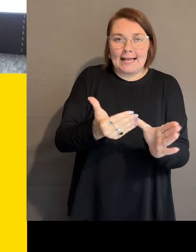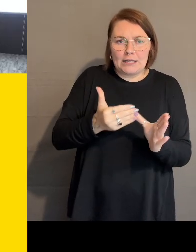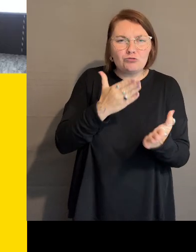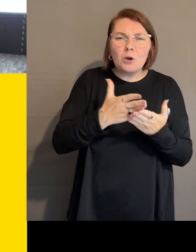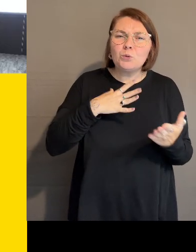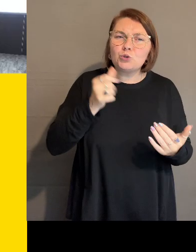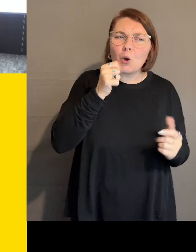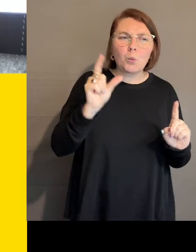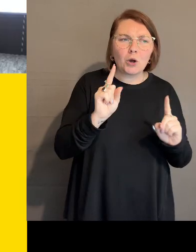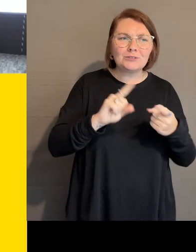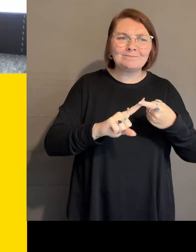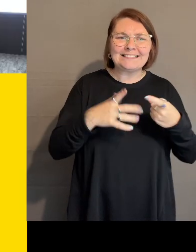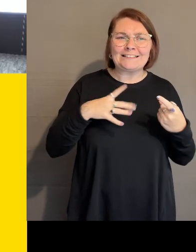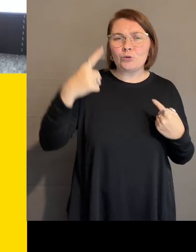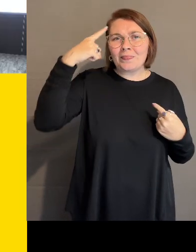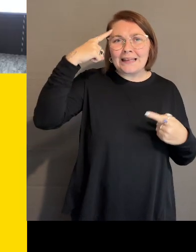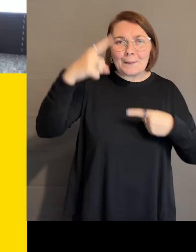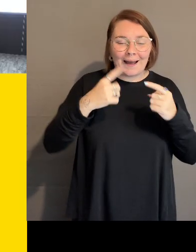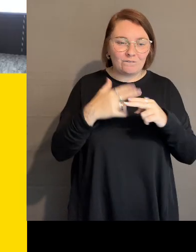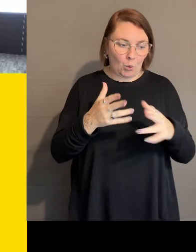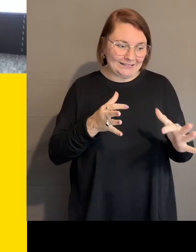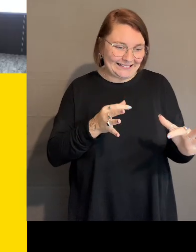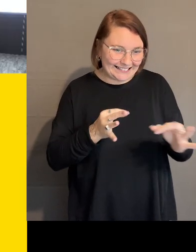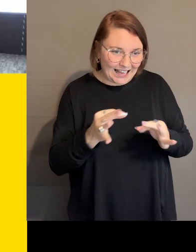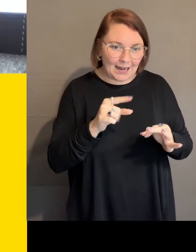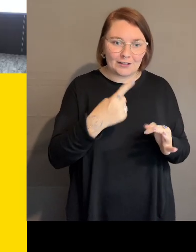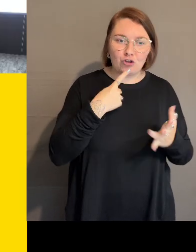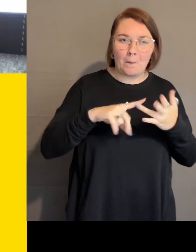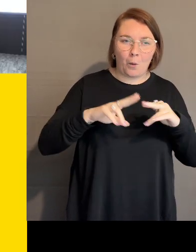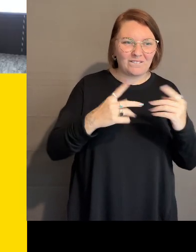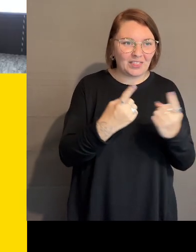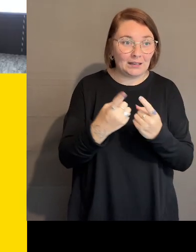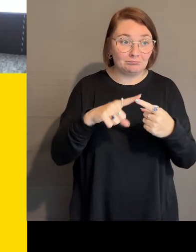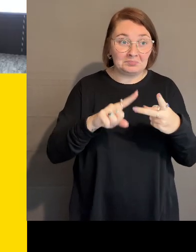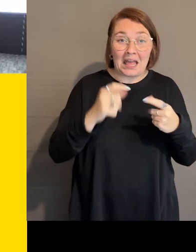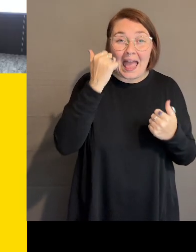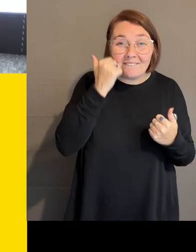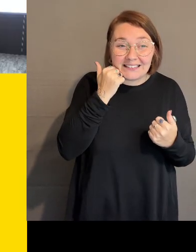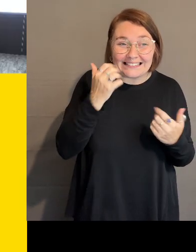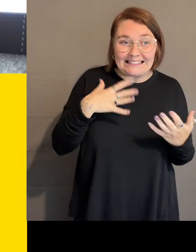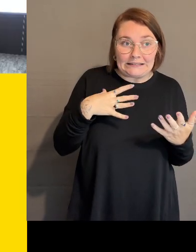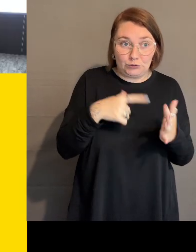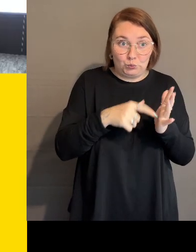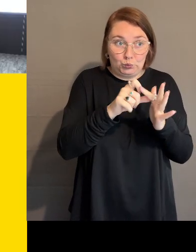Like, what do we need to think about in terms of designing this sort of thing, and what evidence do we need to do that?